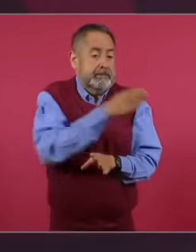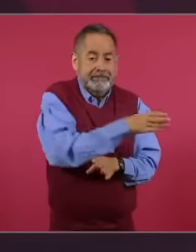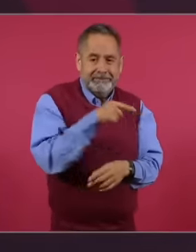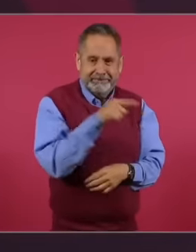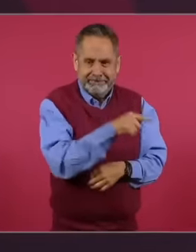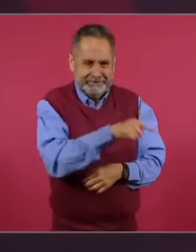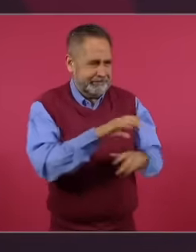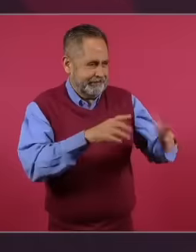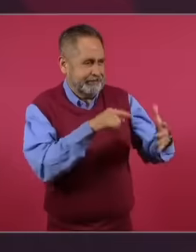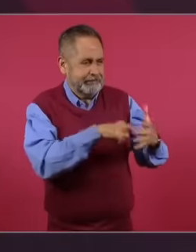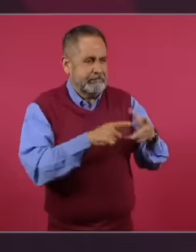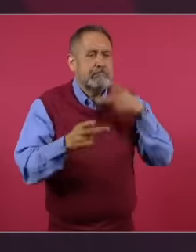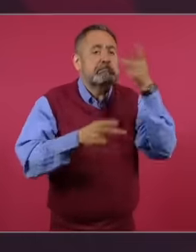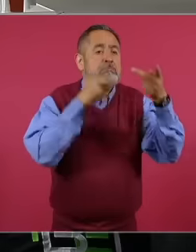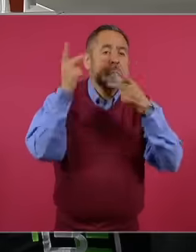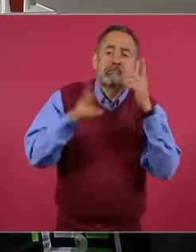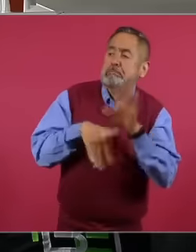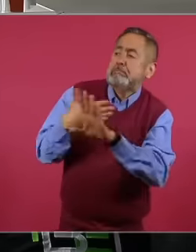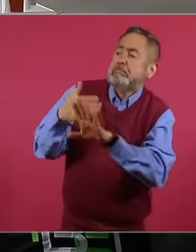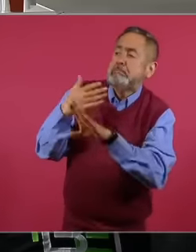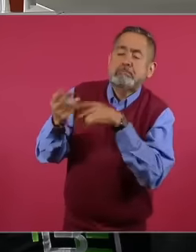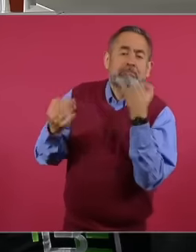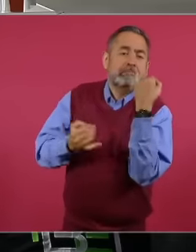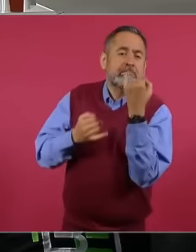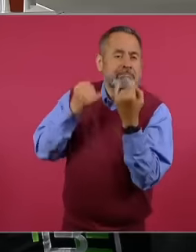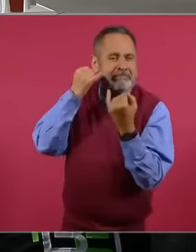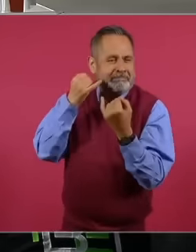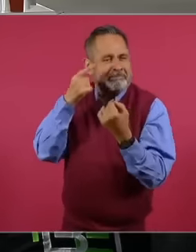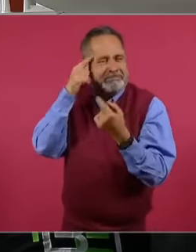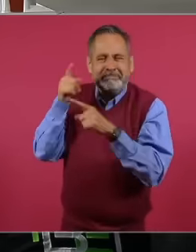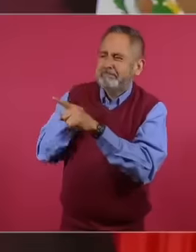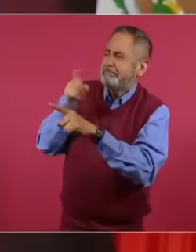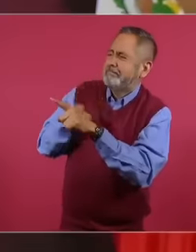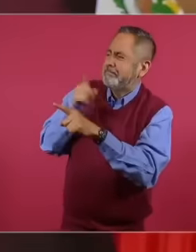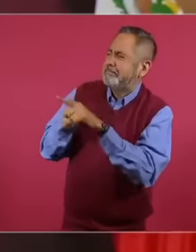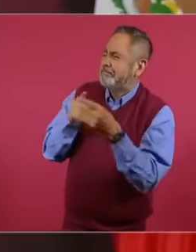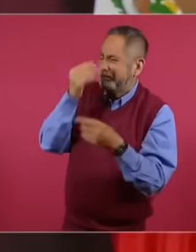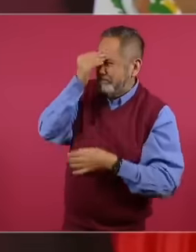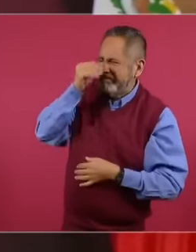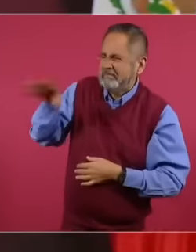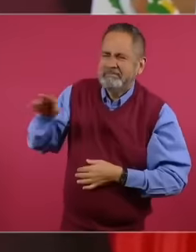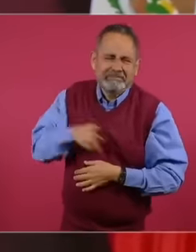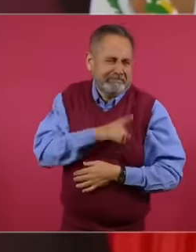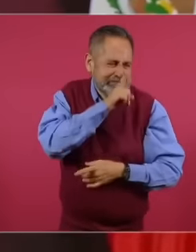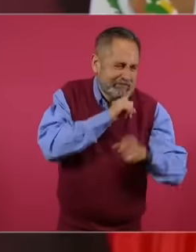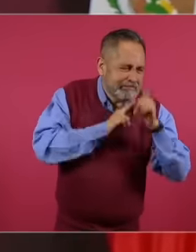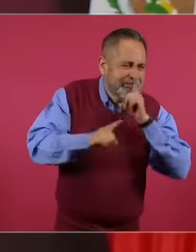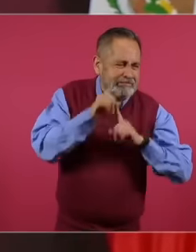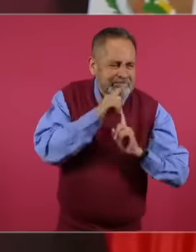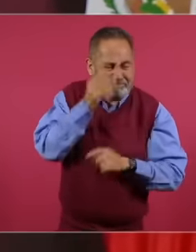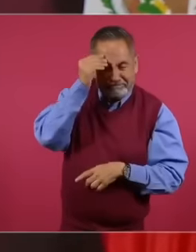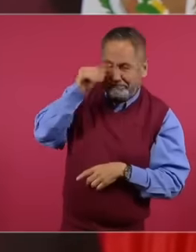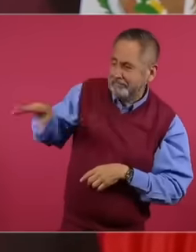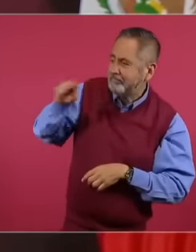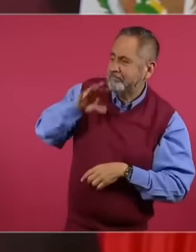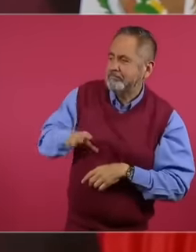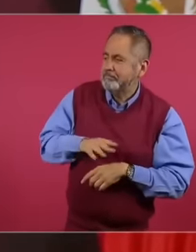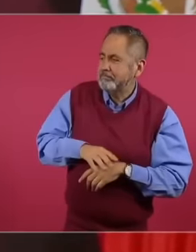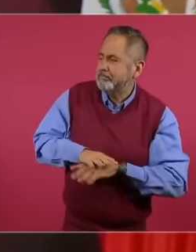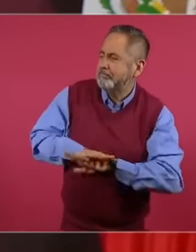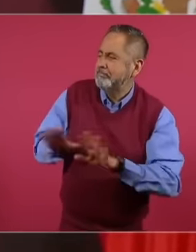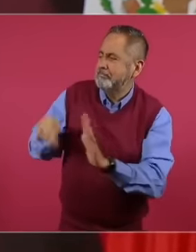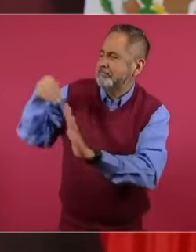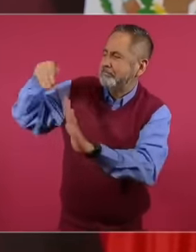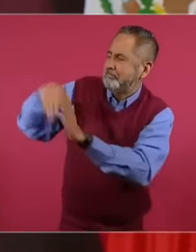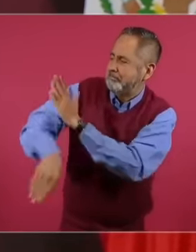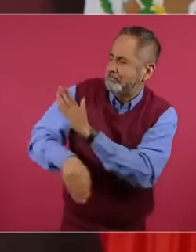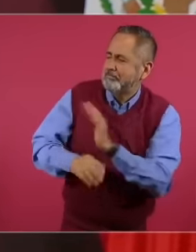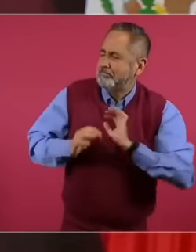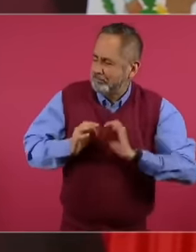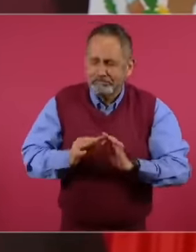with dirty wars with the use of money because they also